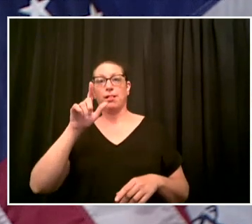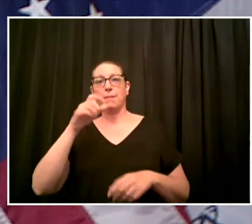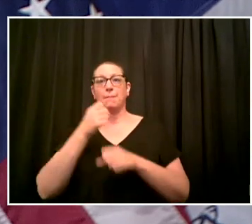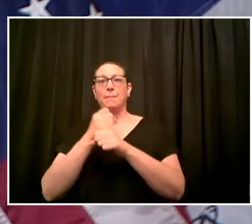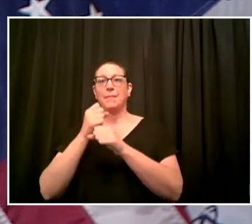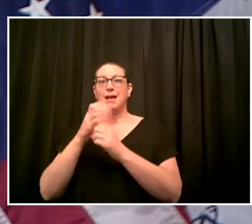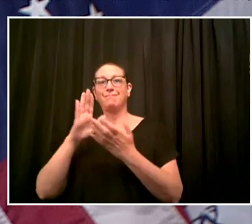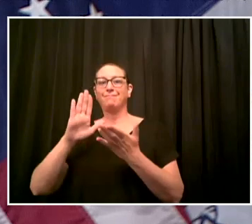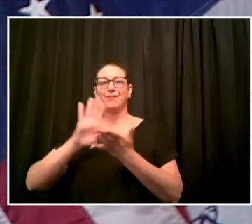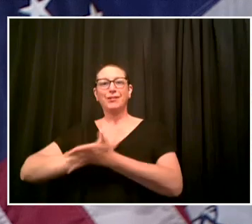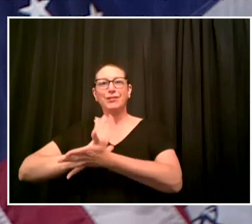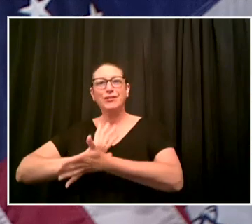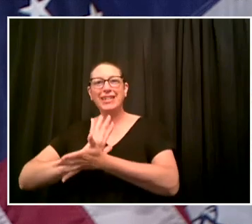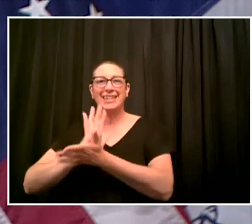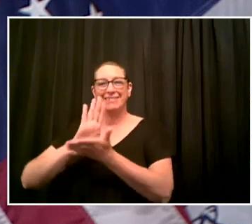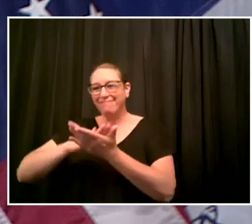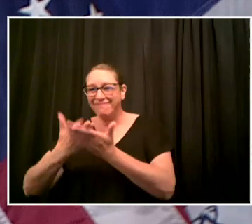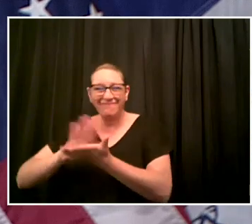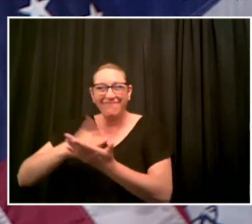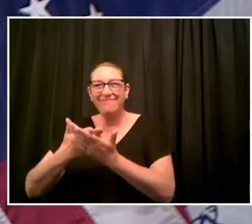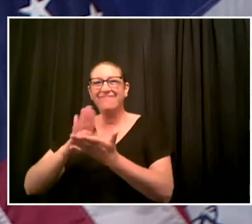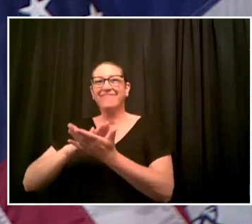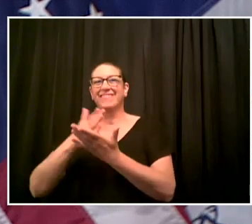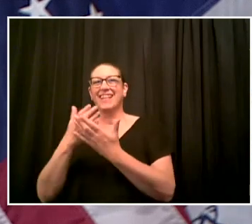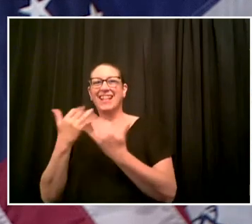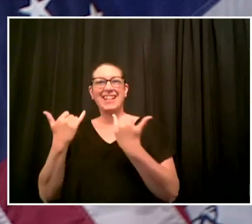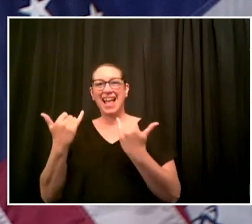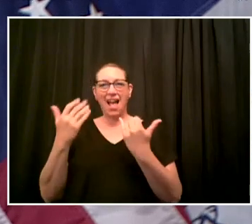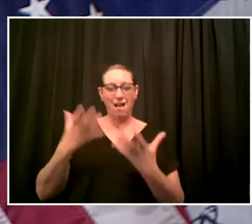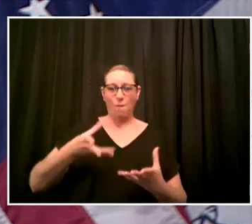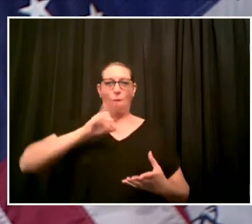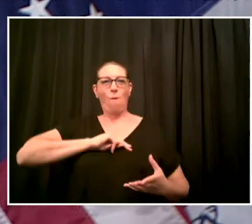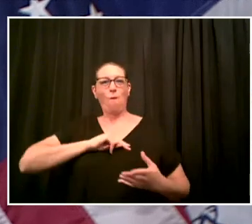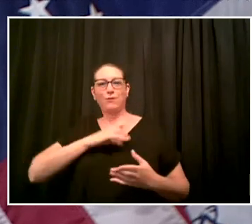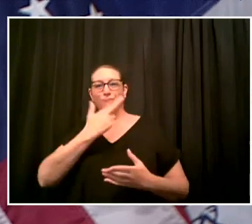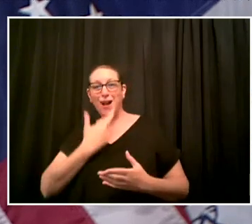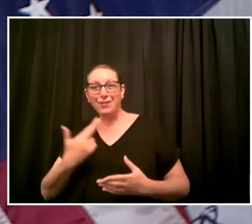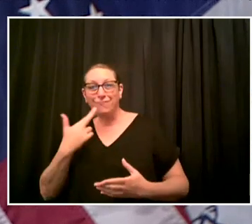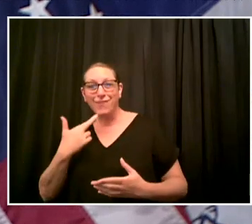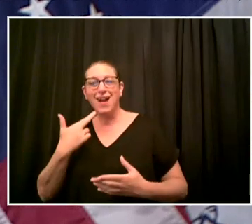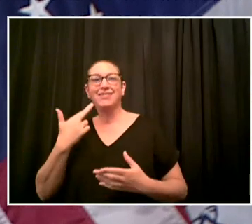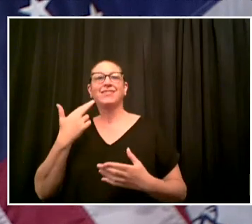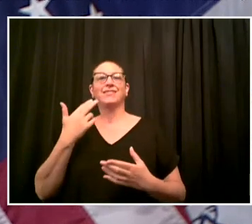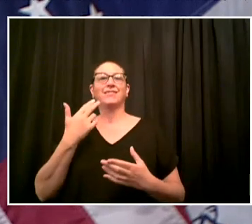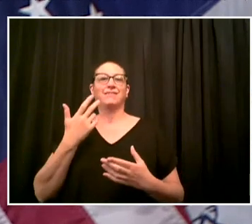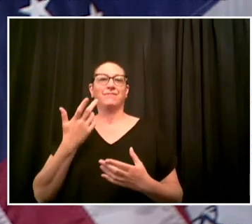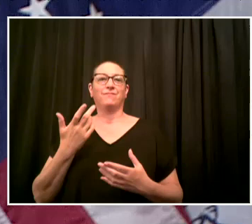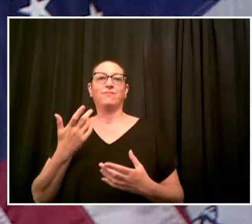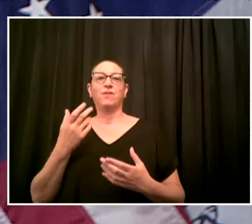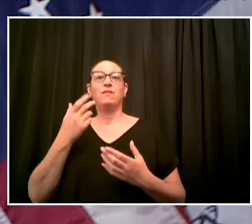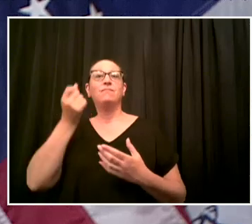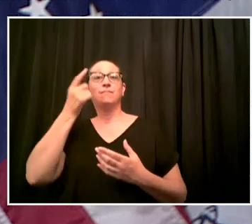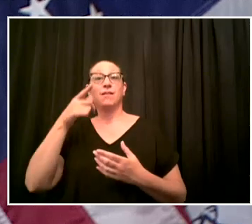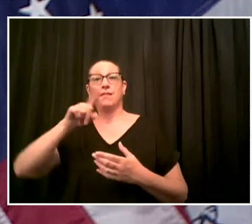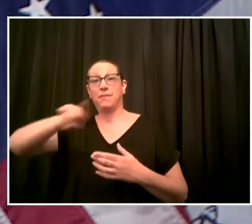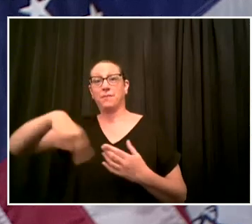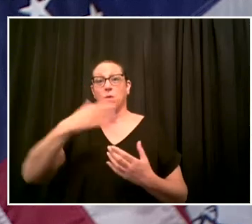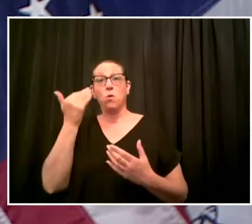DISTRICT, LIKE GABRIEL WHO WENT FROM MAKING CHEESECAKES TO